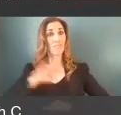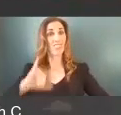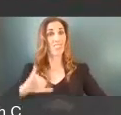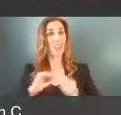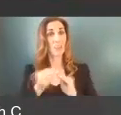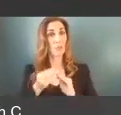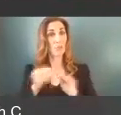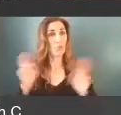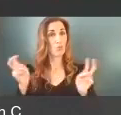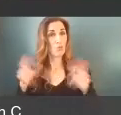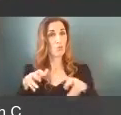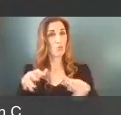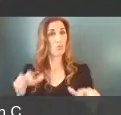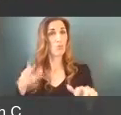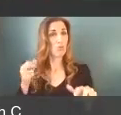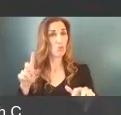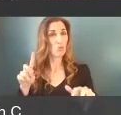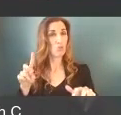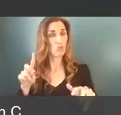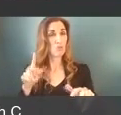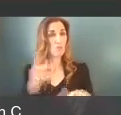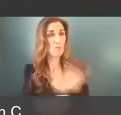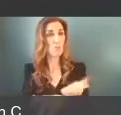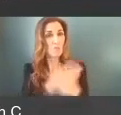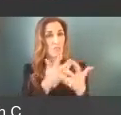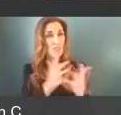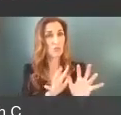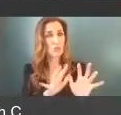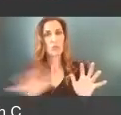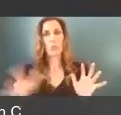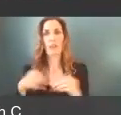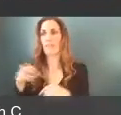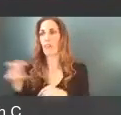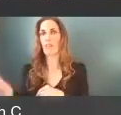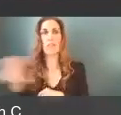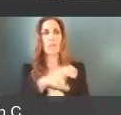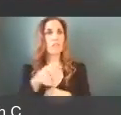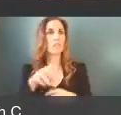nowhere to go and so it will die within the person that it's in, which will be great.